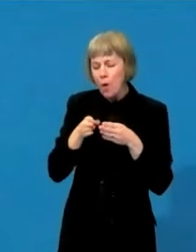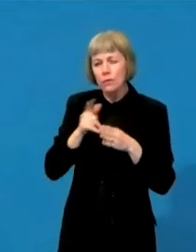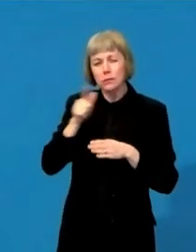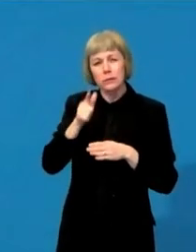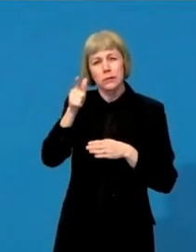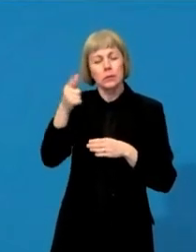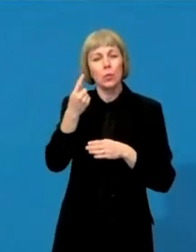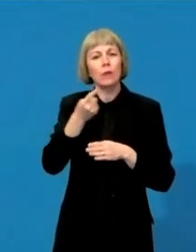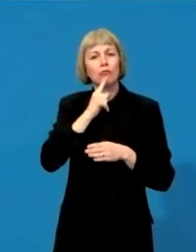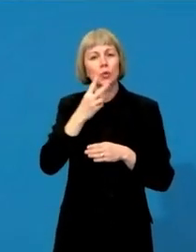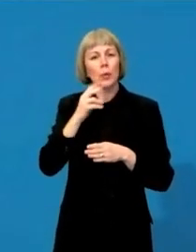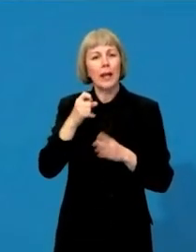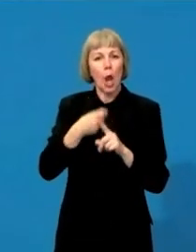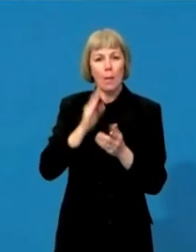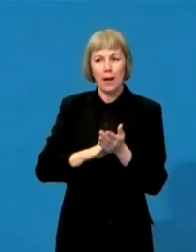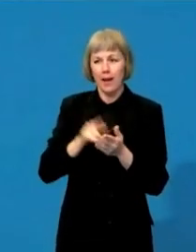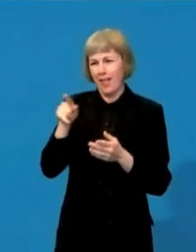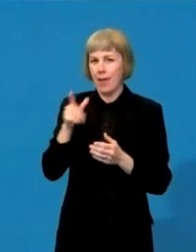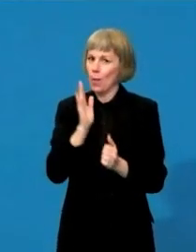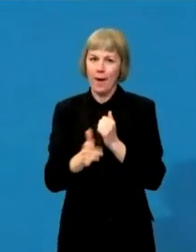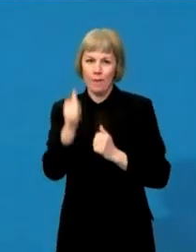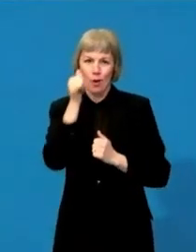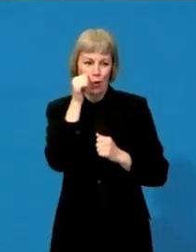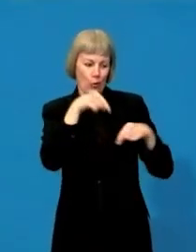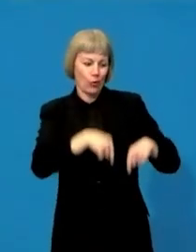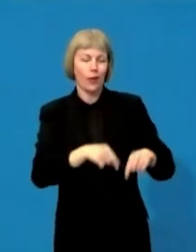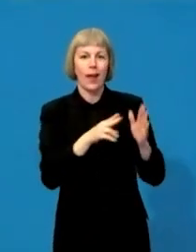wouldn't have any idea that they were here. Yeah.